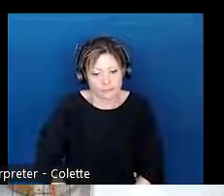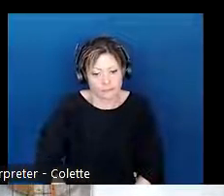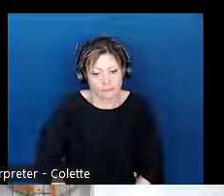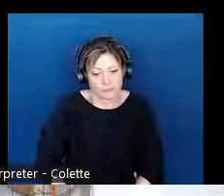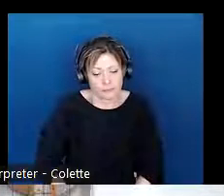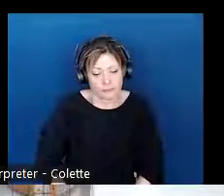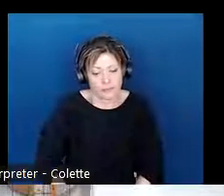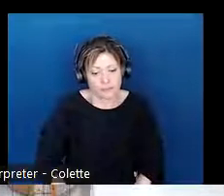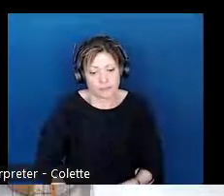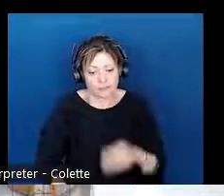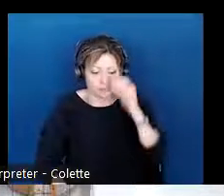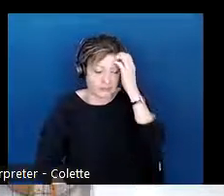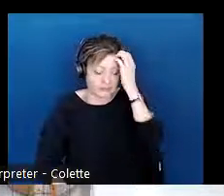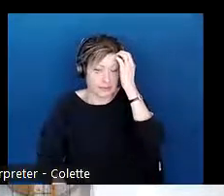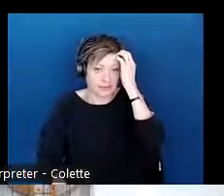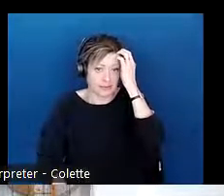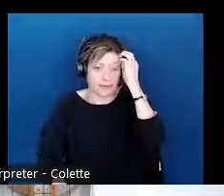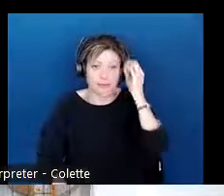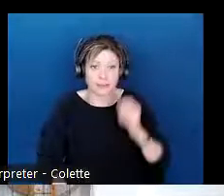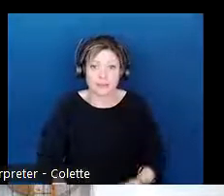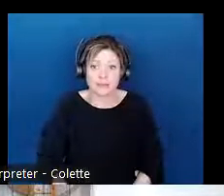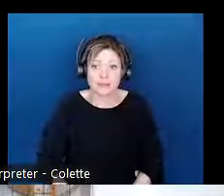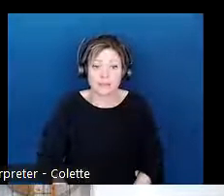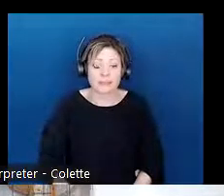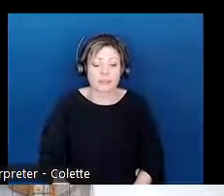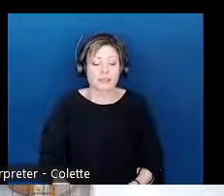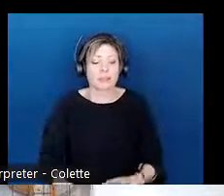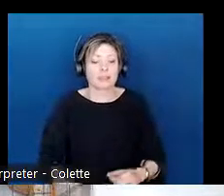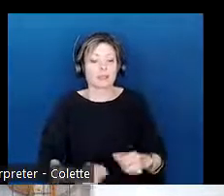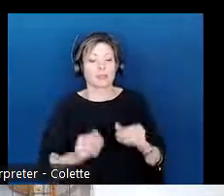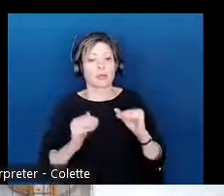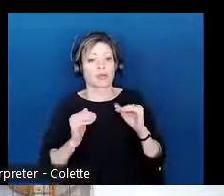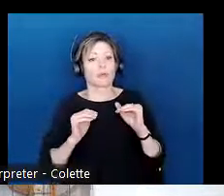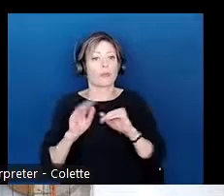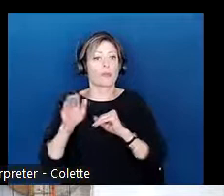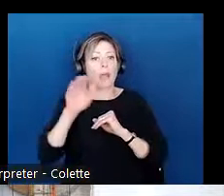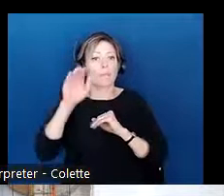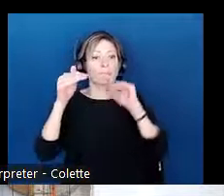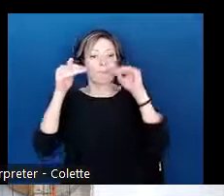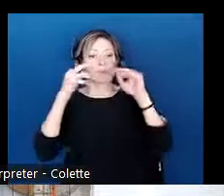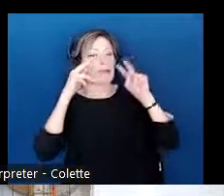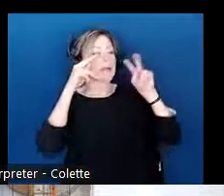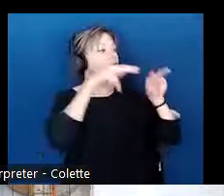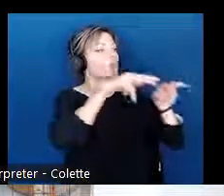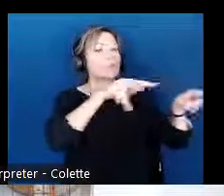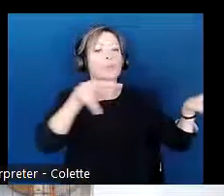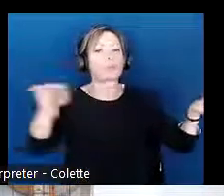You get a lovely view from up here. Krista did you want to say something about that yeah sure so